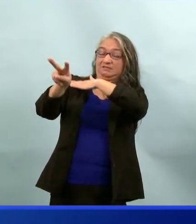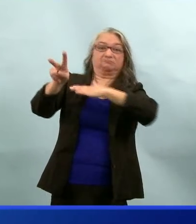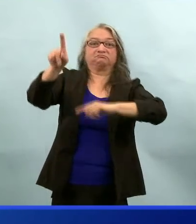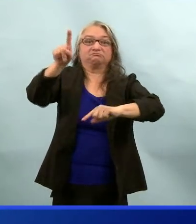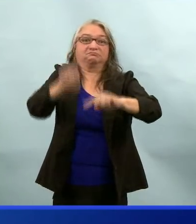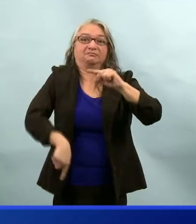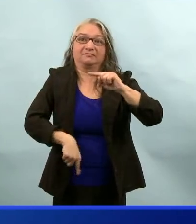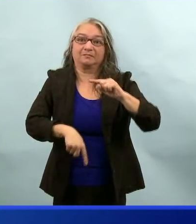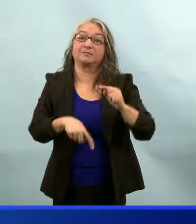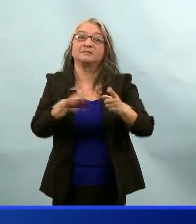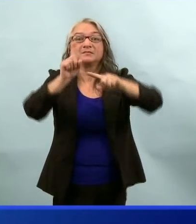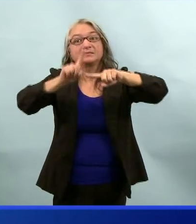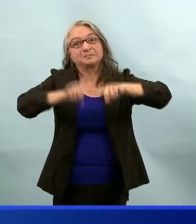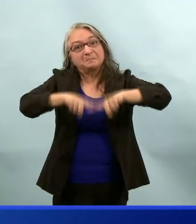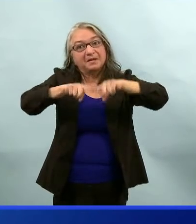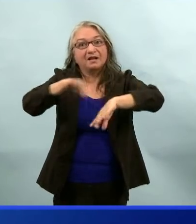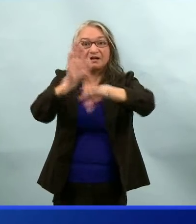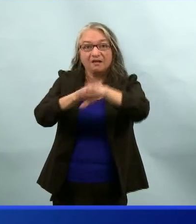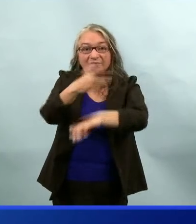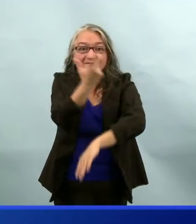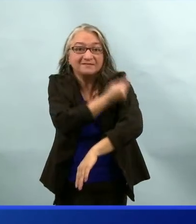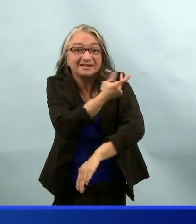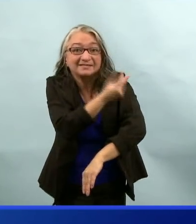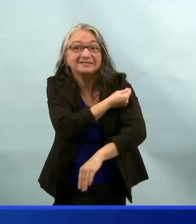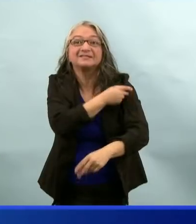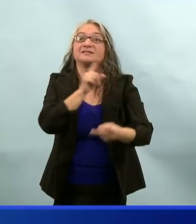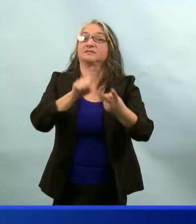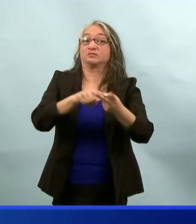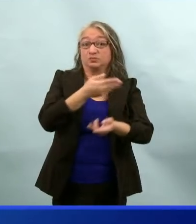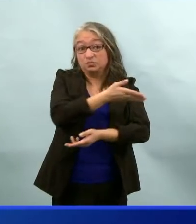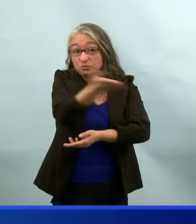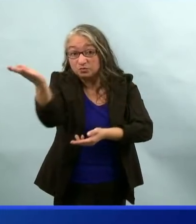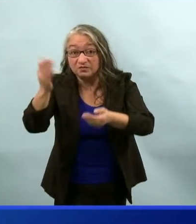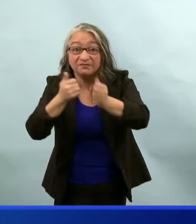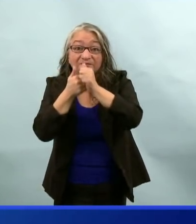uptake and how we're interacting and how we're following the orders and how we're adhering to